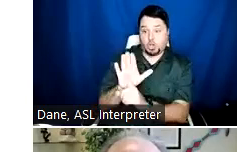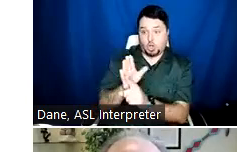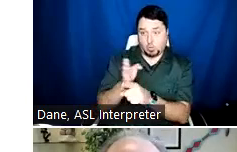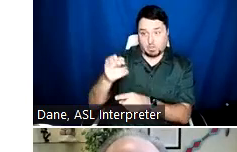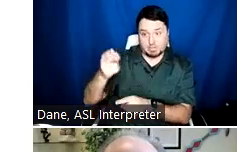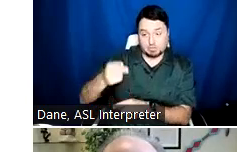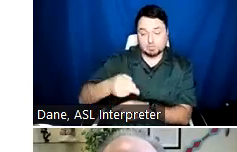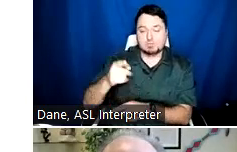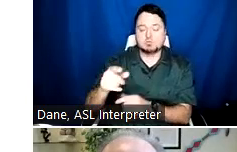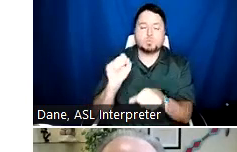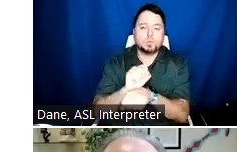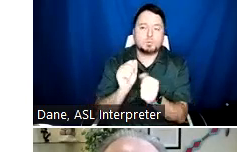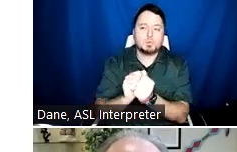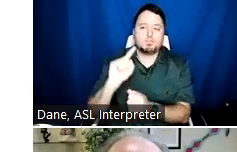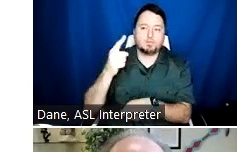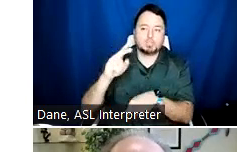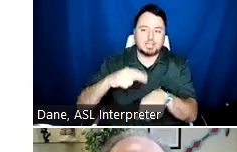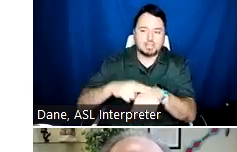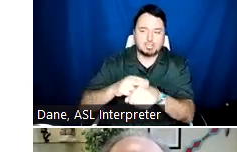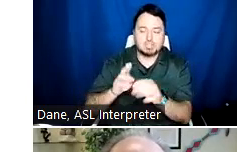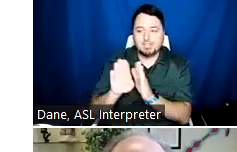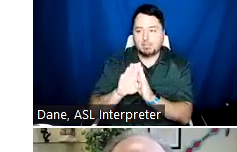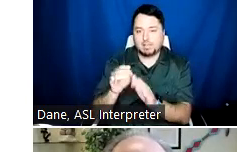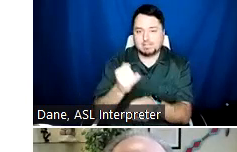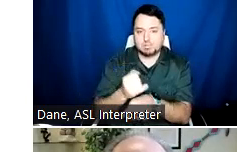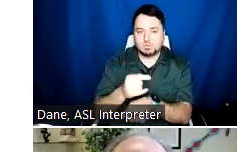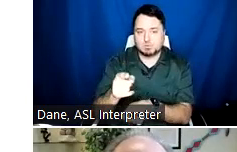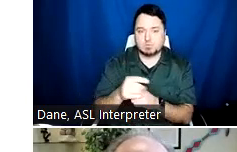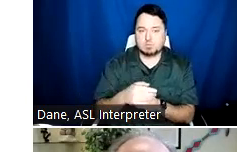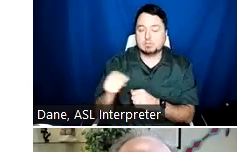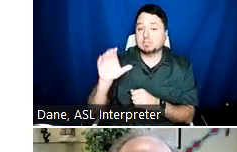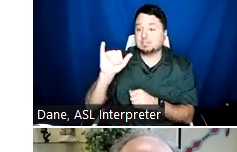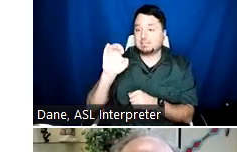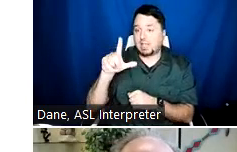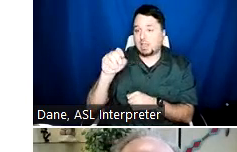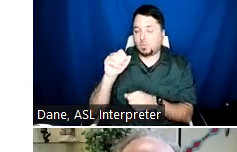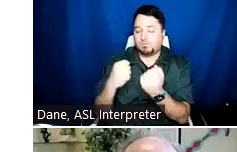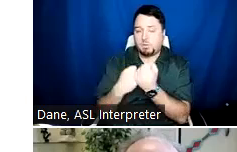First Nations Development Institute, Cielo Foundation, Native Community Development